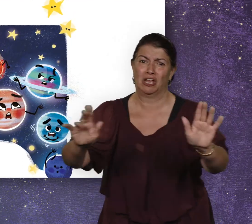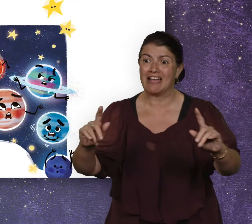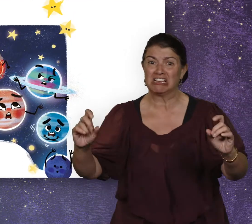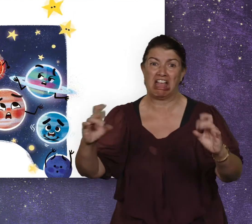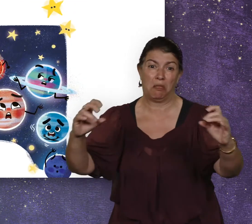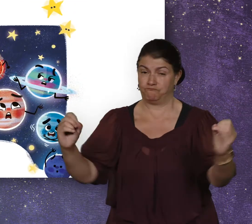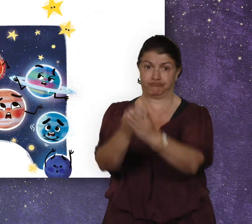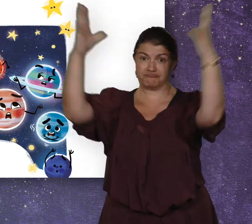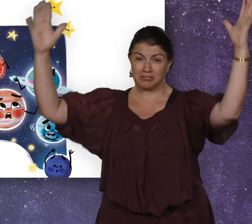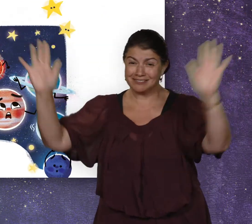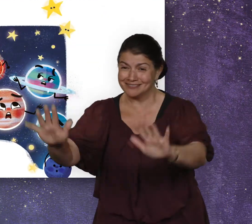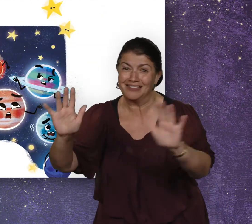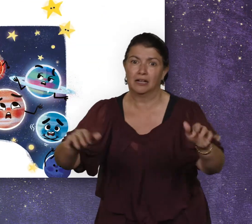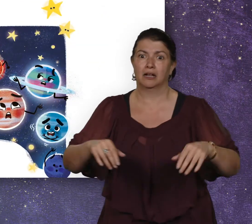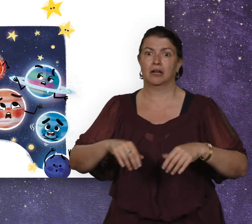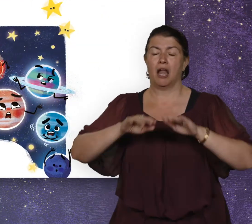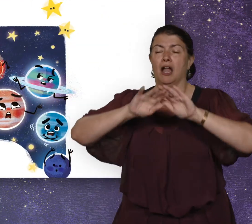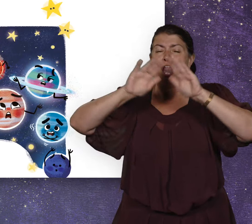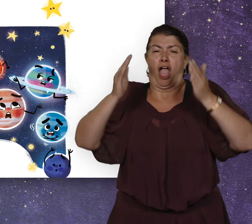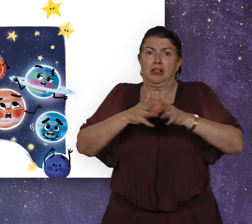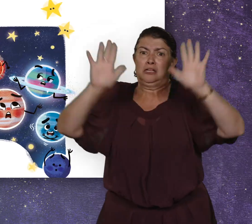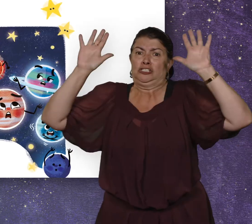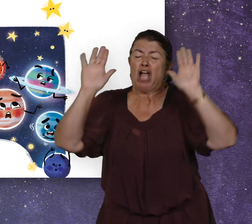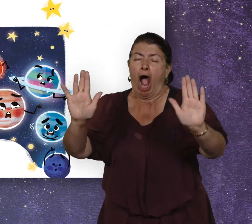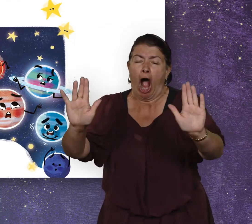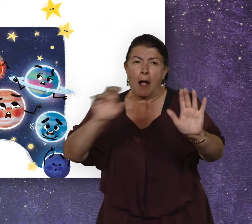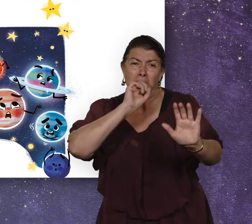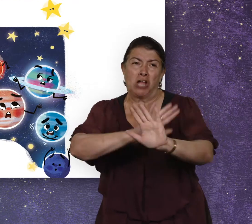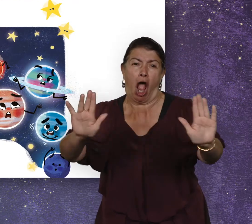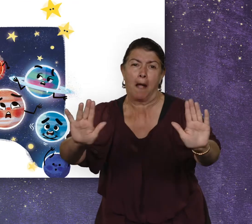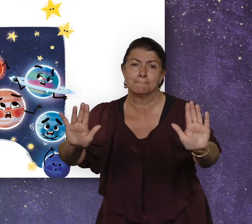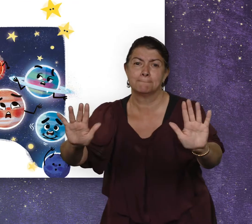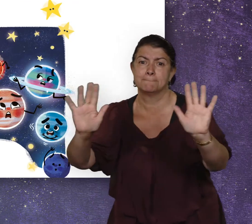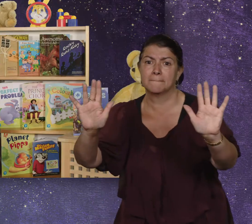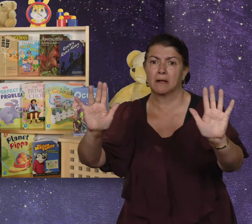Then, all of a sudden, Earth shouted out, STOP!